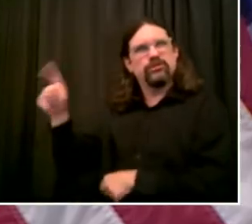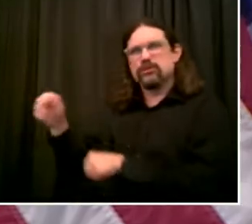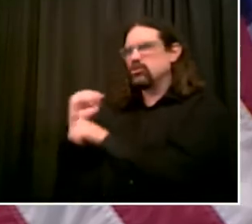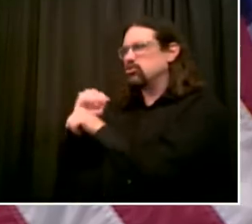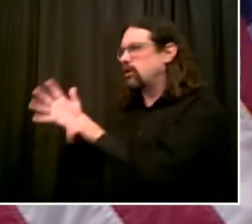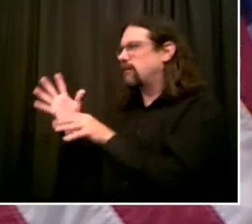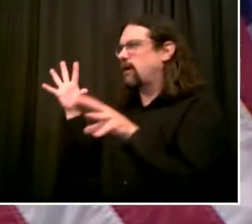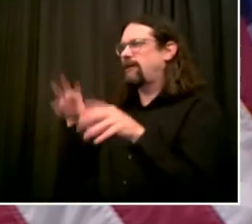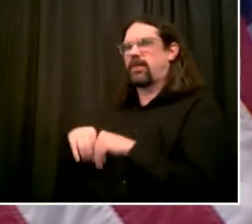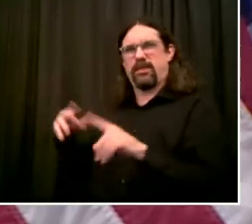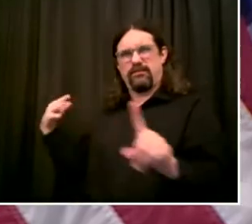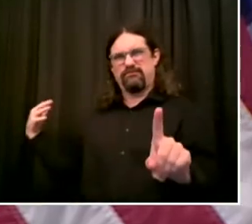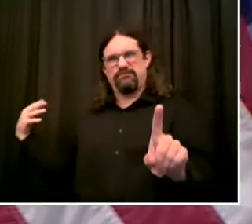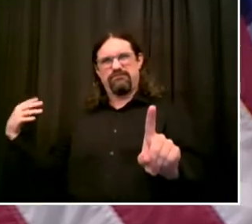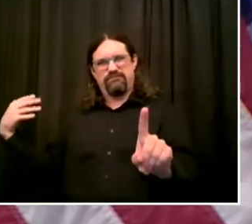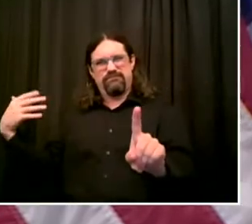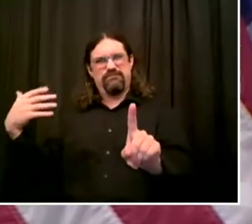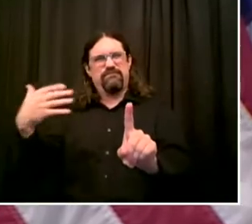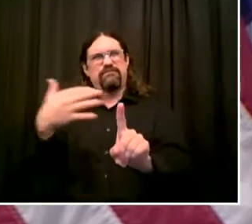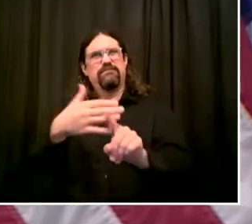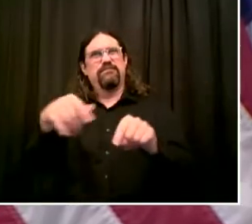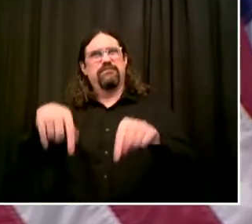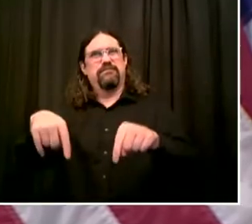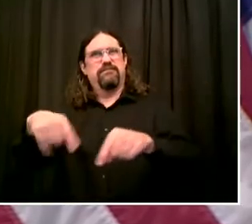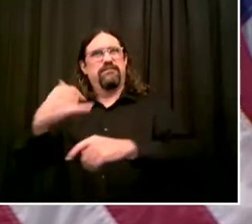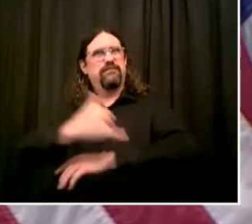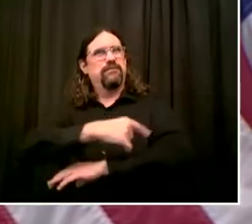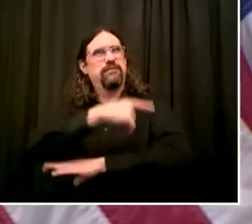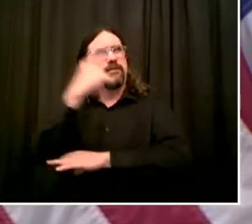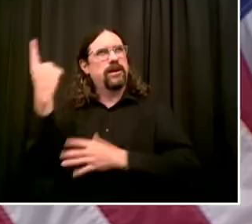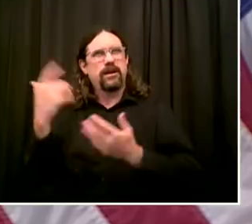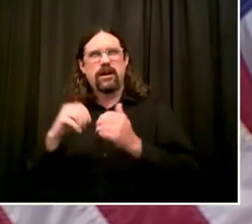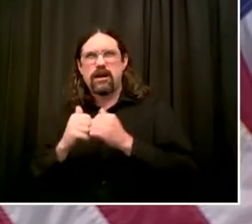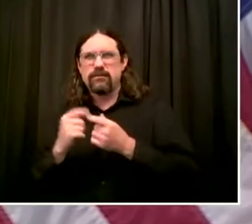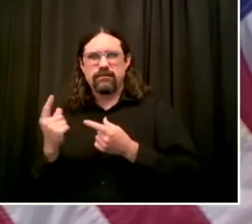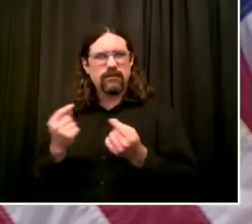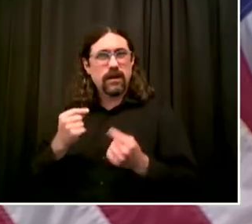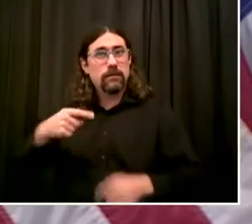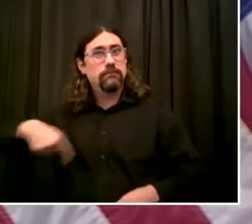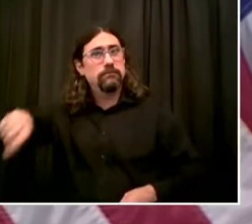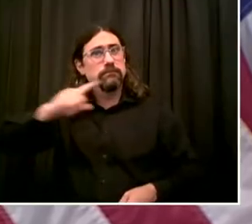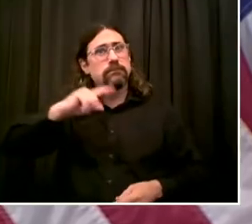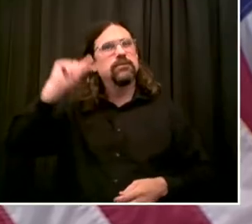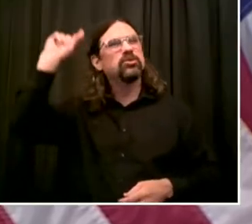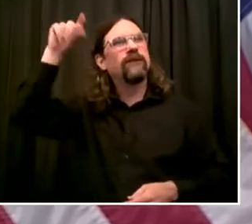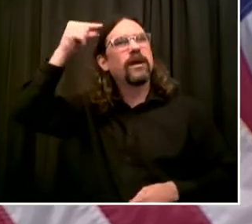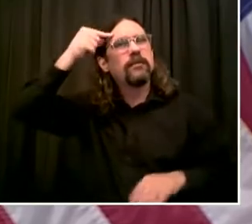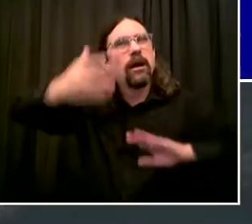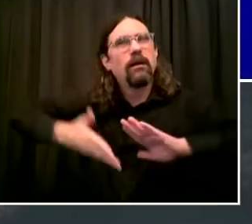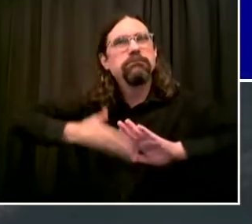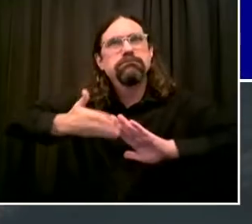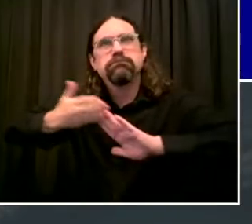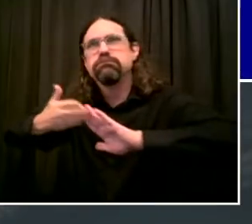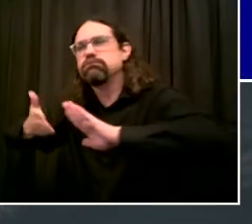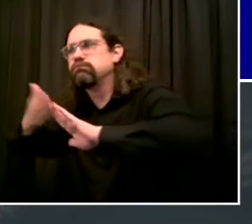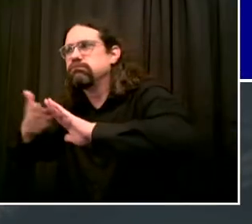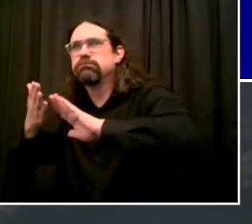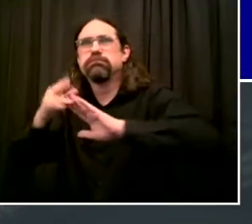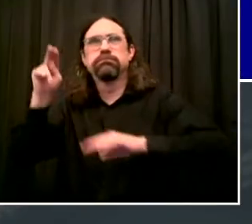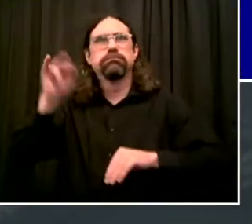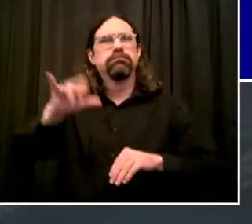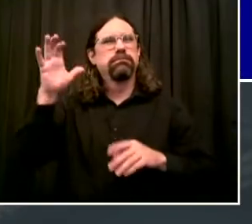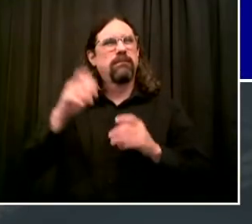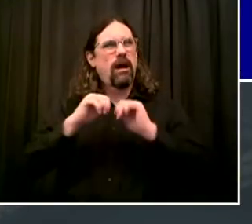MOMENT IN OUR CITY'S HISTORY.